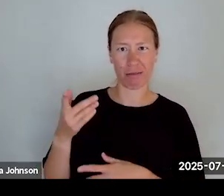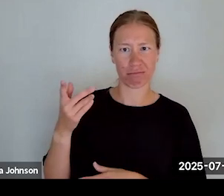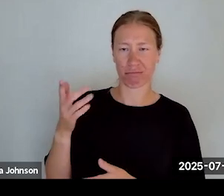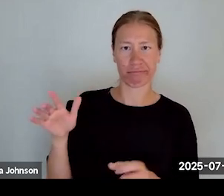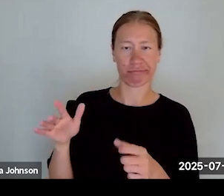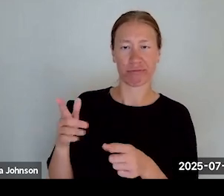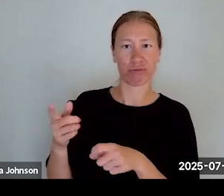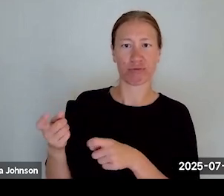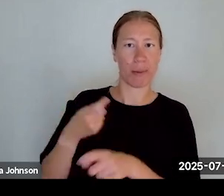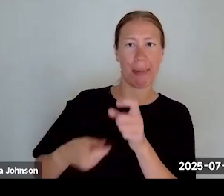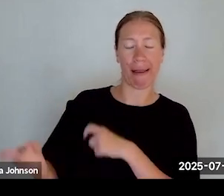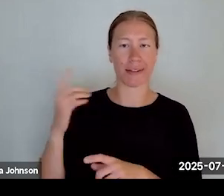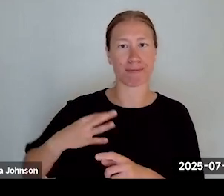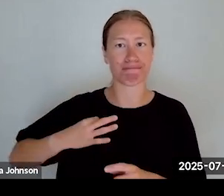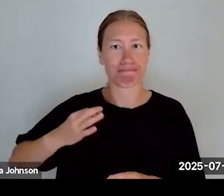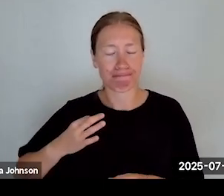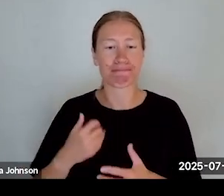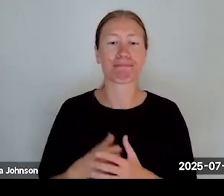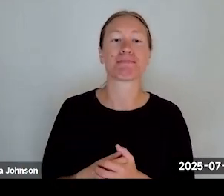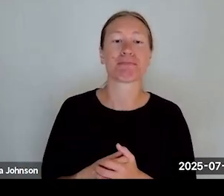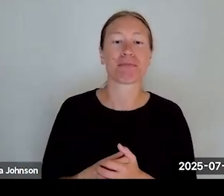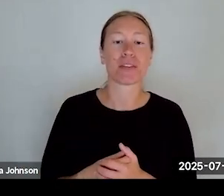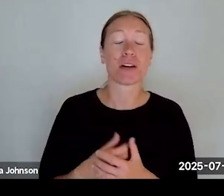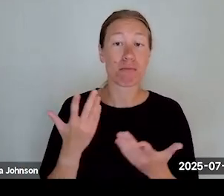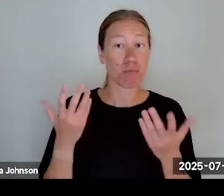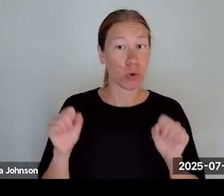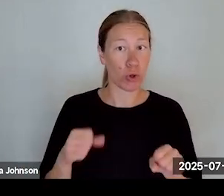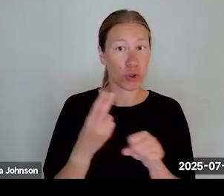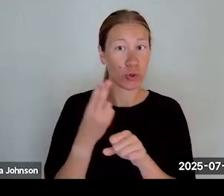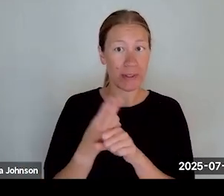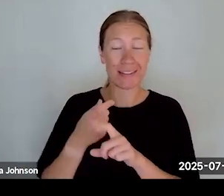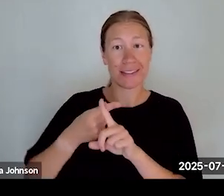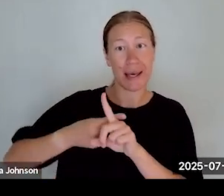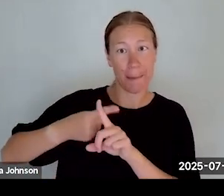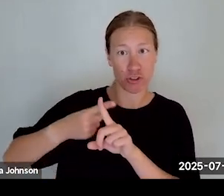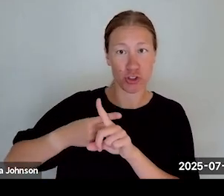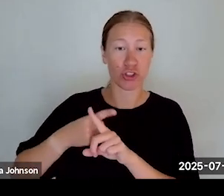Other options include the use of temperature-regulating devices like warmed or cooled clothing,